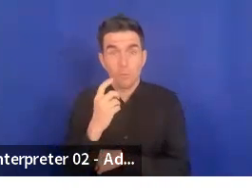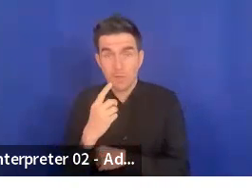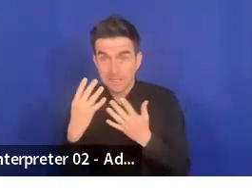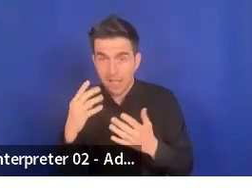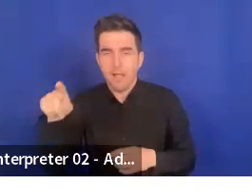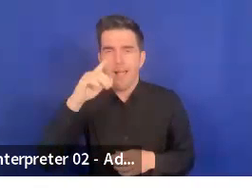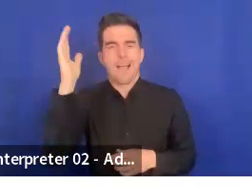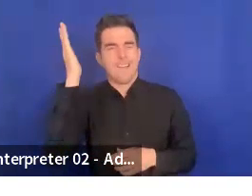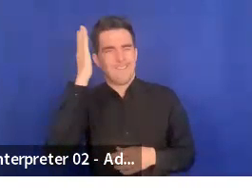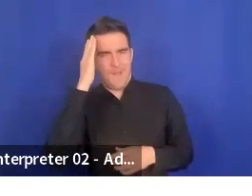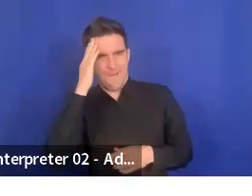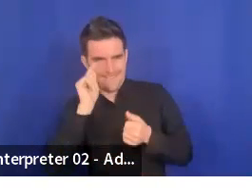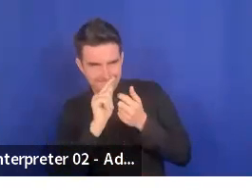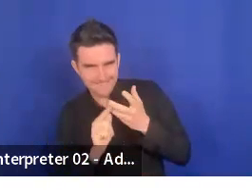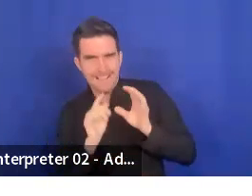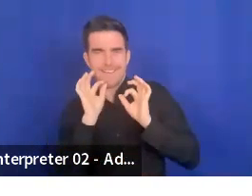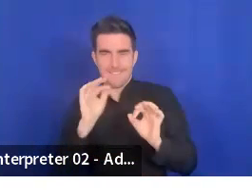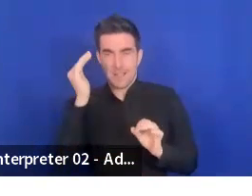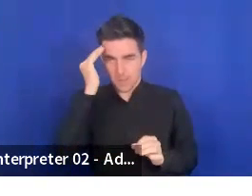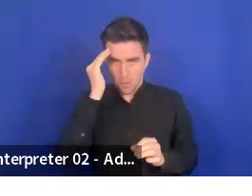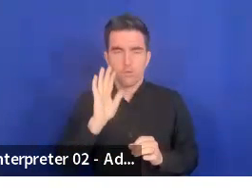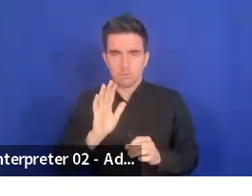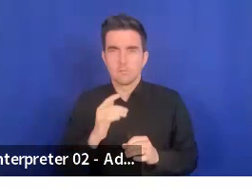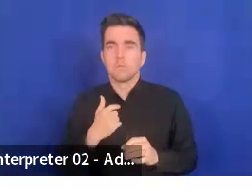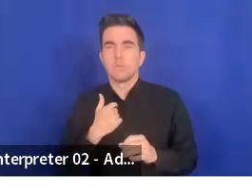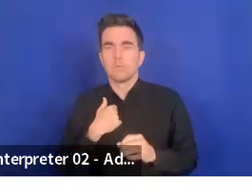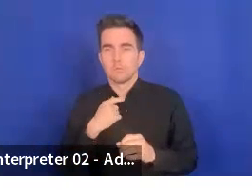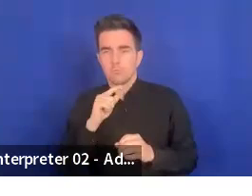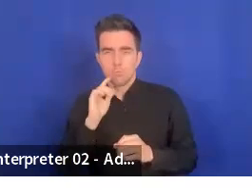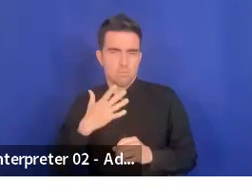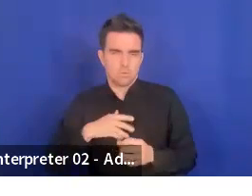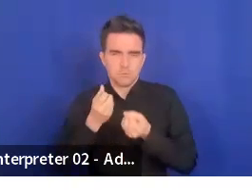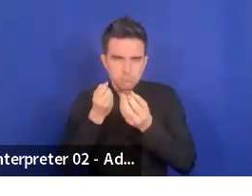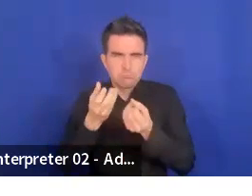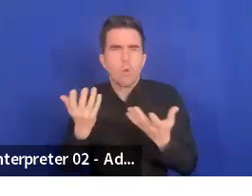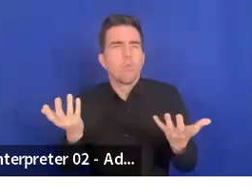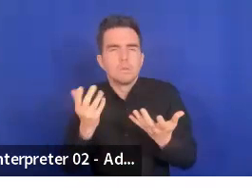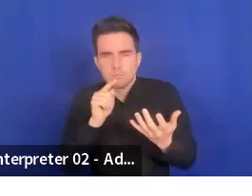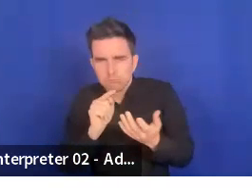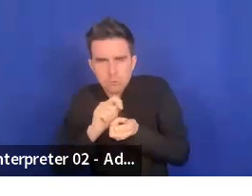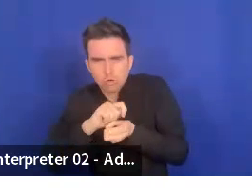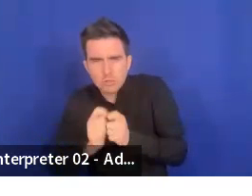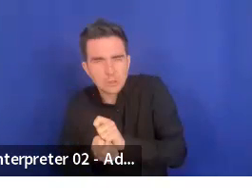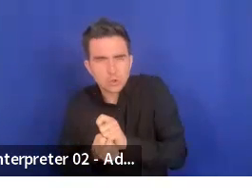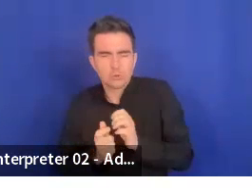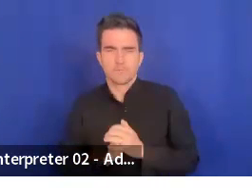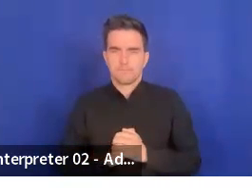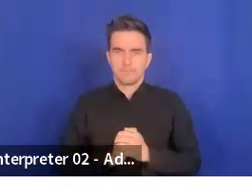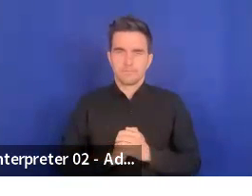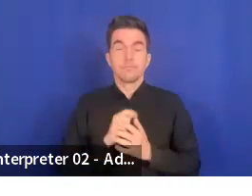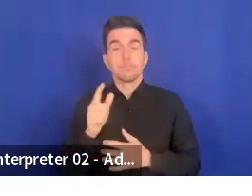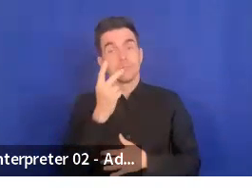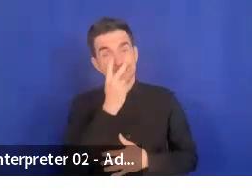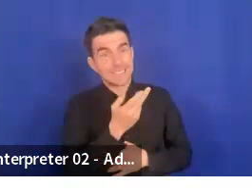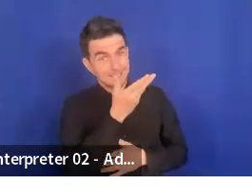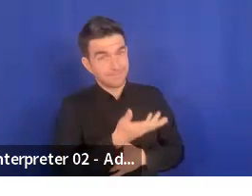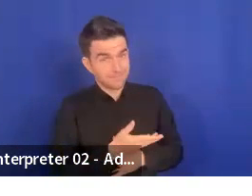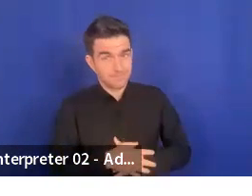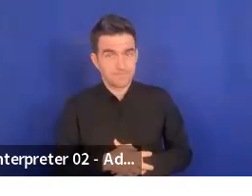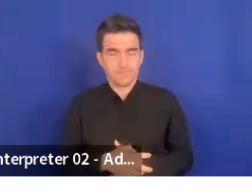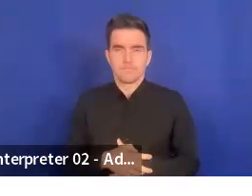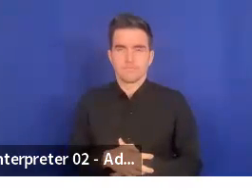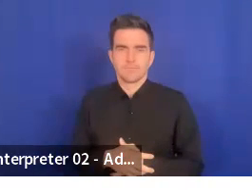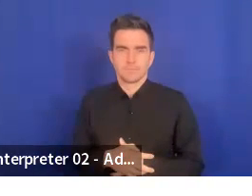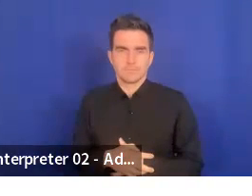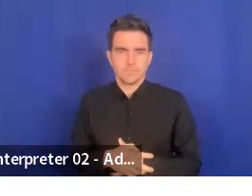But what you see here, things that we really think we really think are necessary, and we've